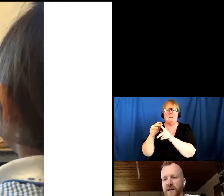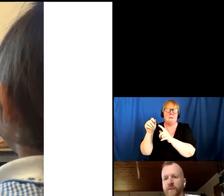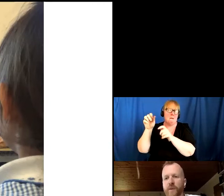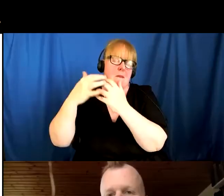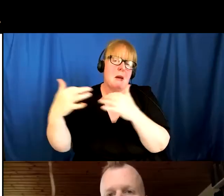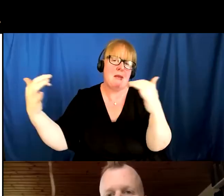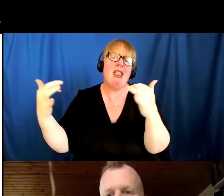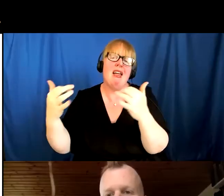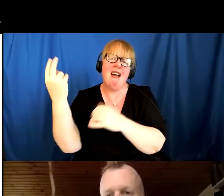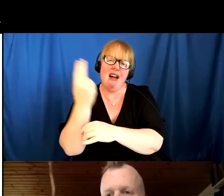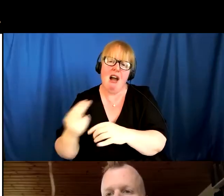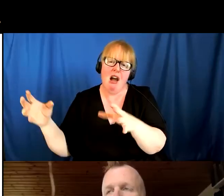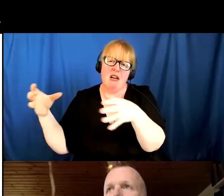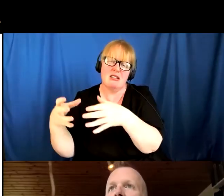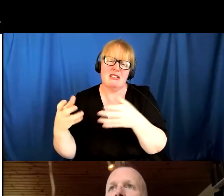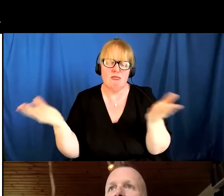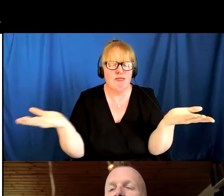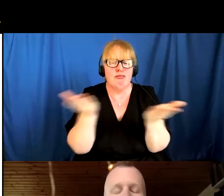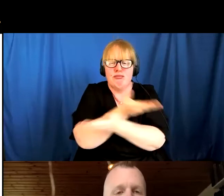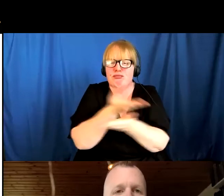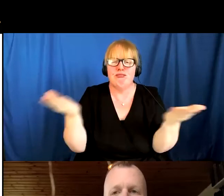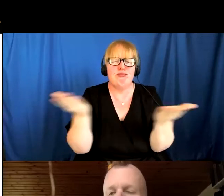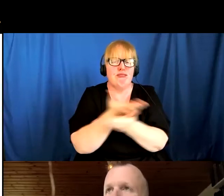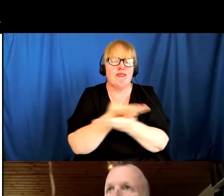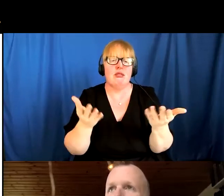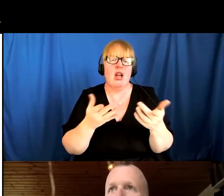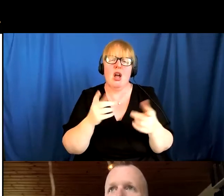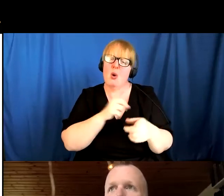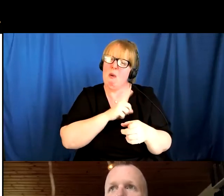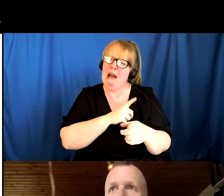And we did this as a way to kind of like, test the water for them,